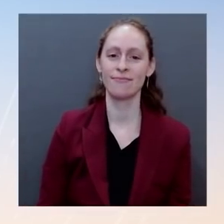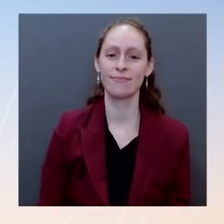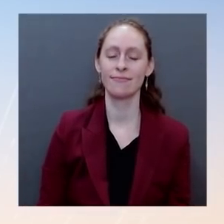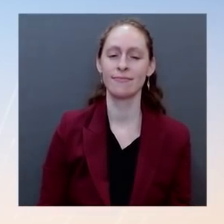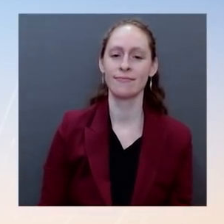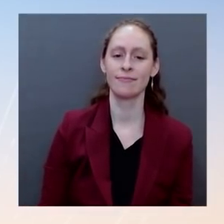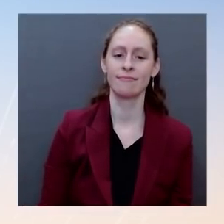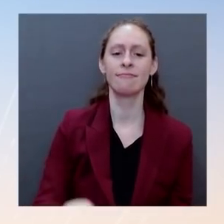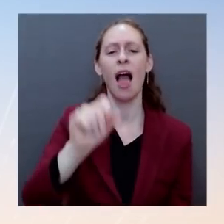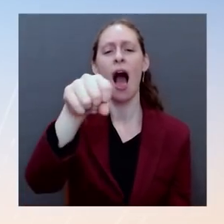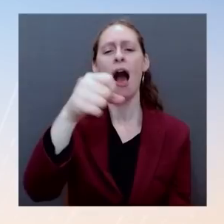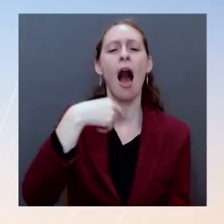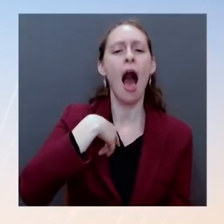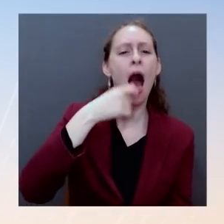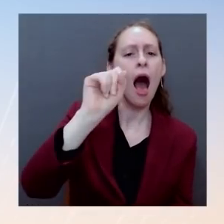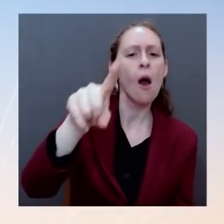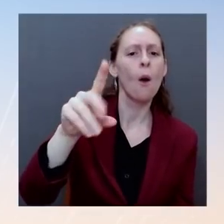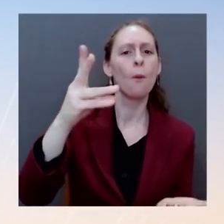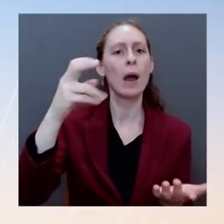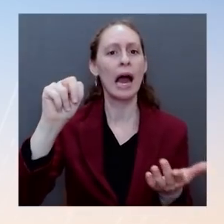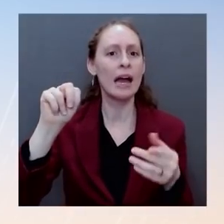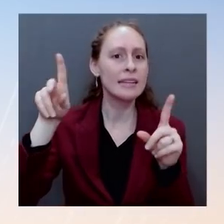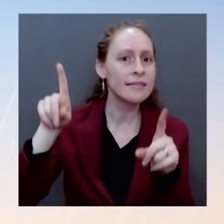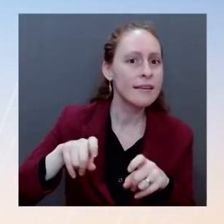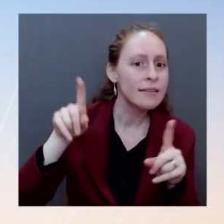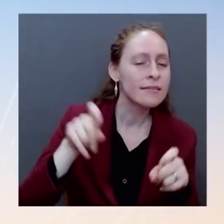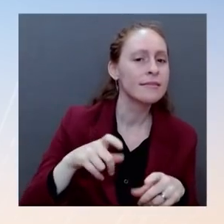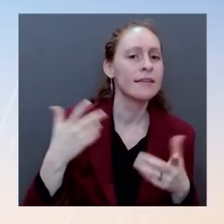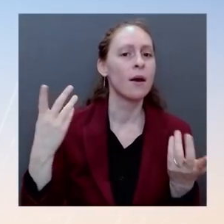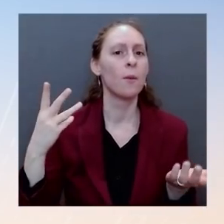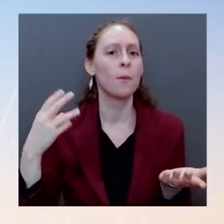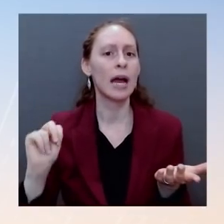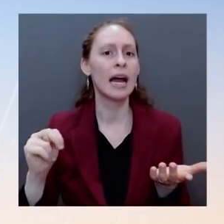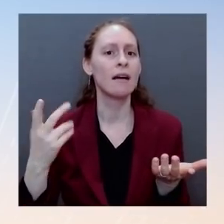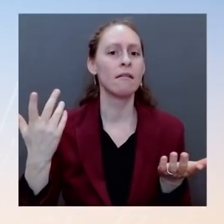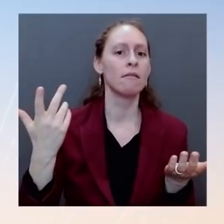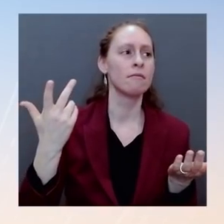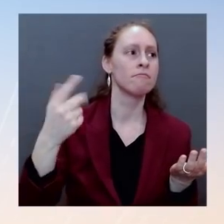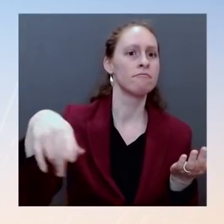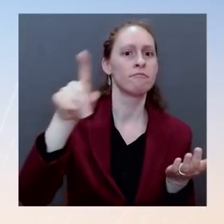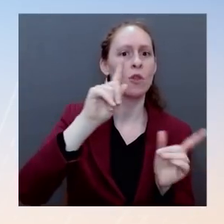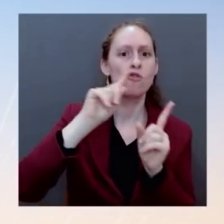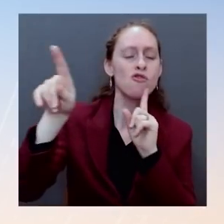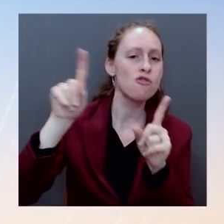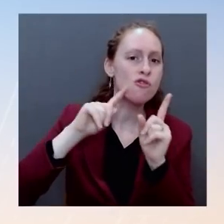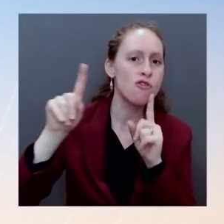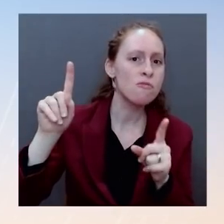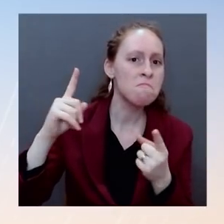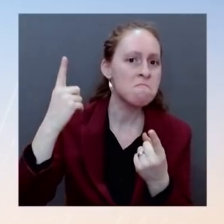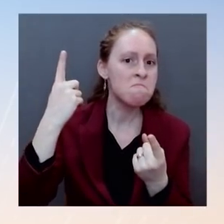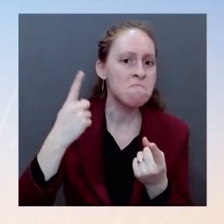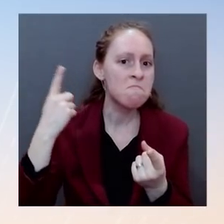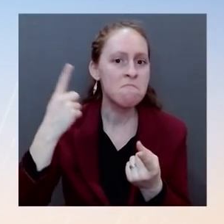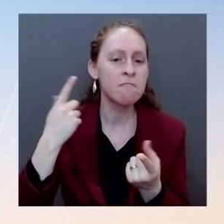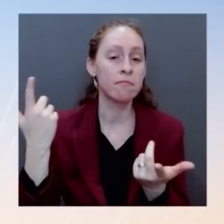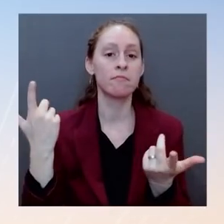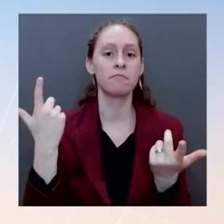how many Americans would be able to order per family; you know, when they would be rolling off --